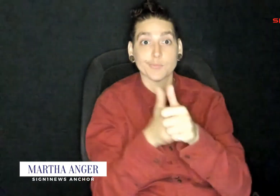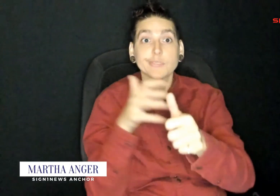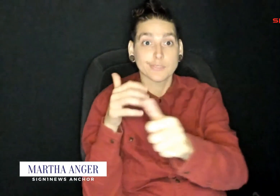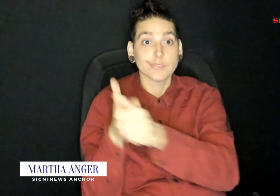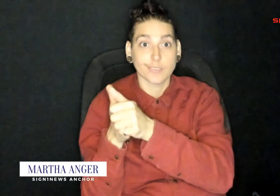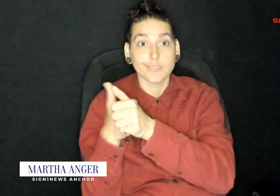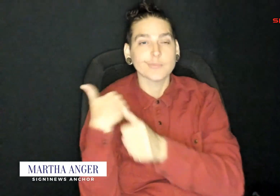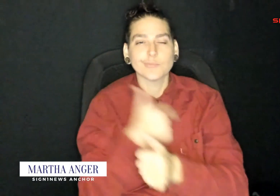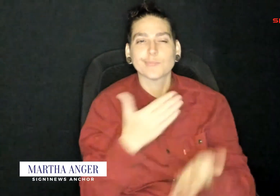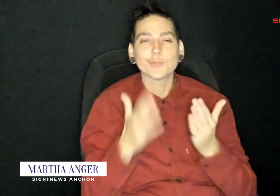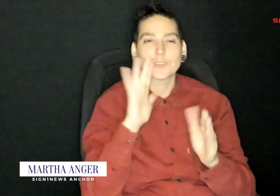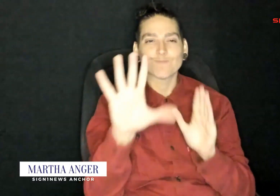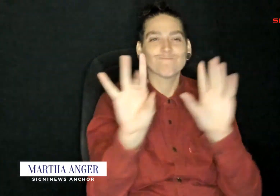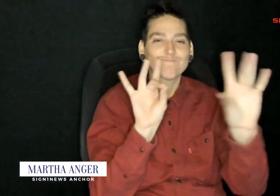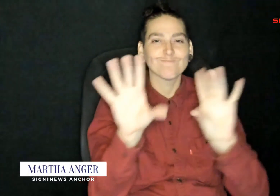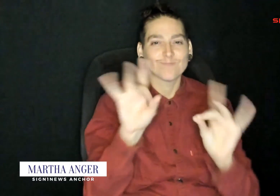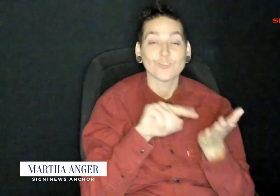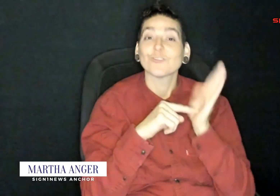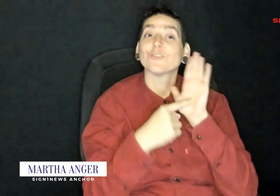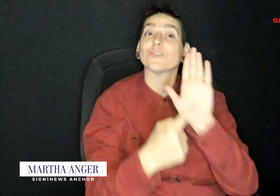we may add it at the bottom of the screen